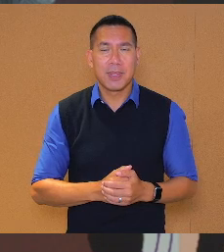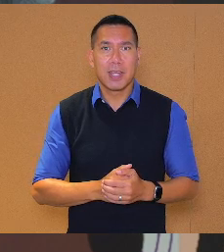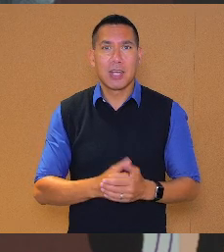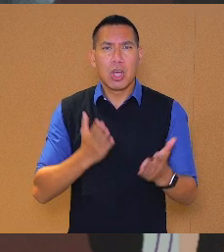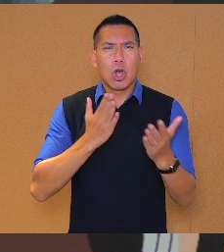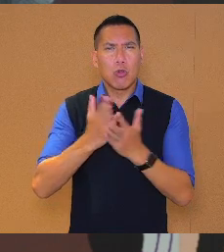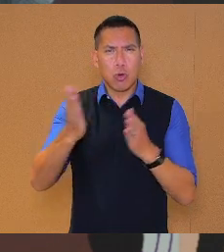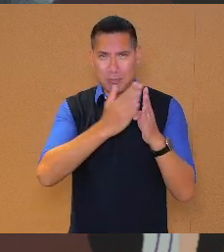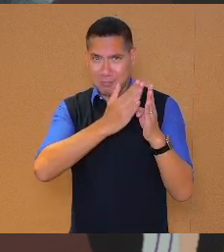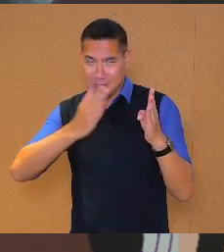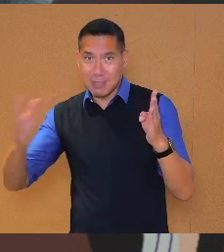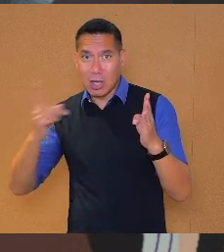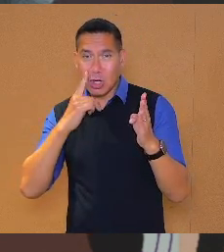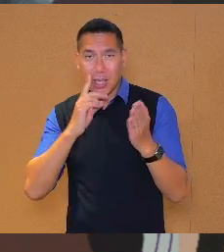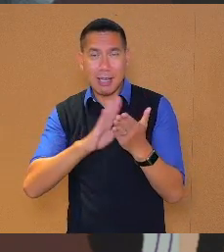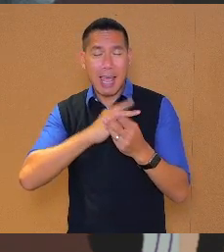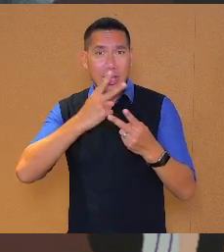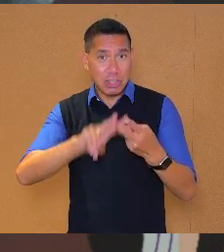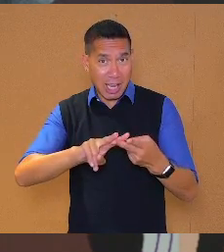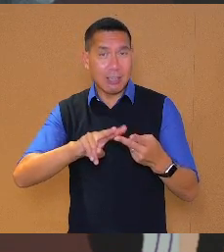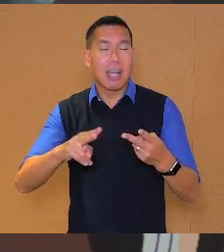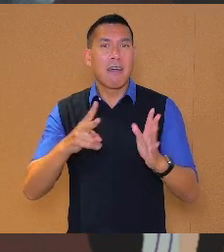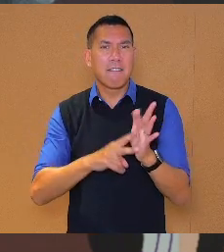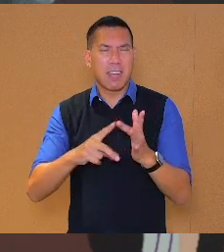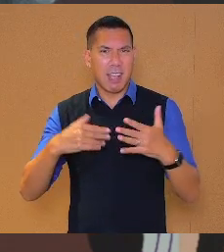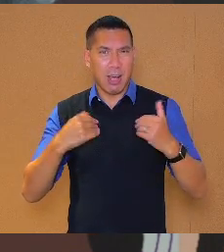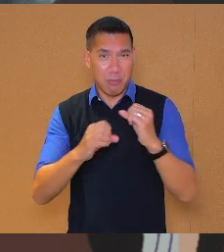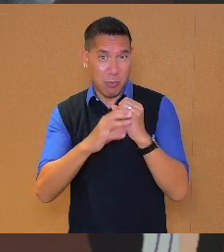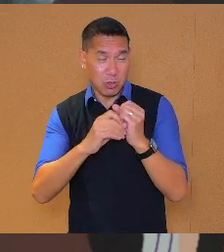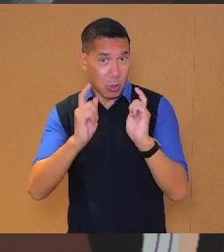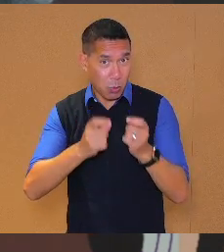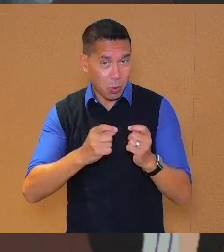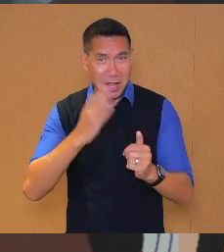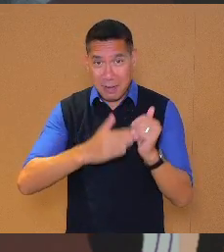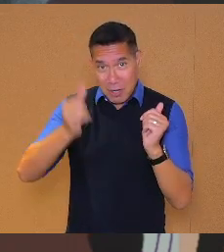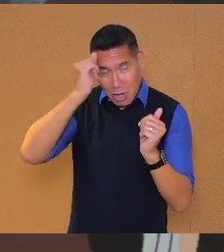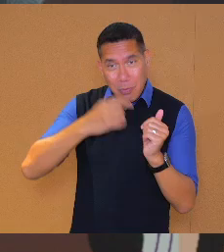Throughout our show, you can contact us using the hashtag.